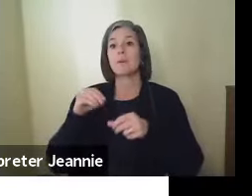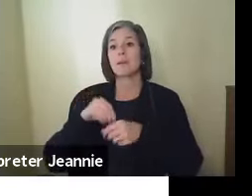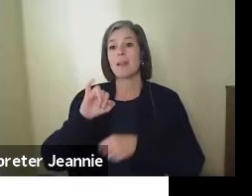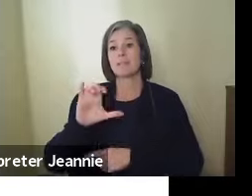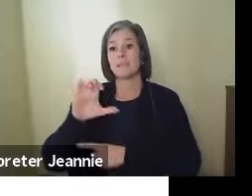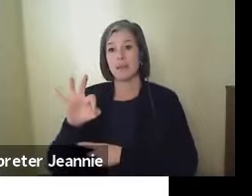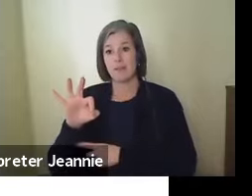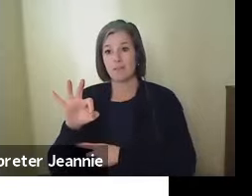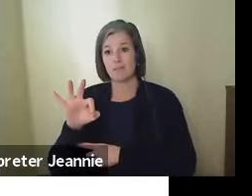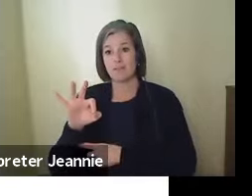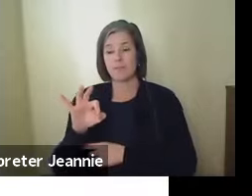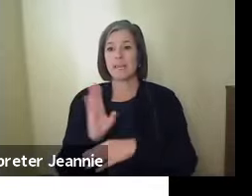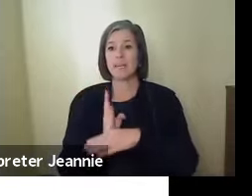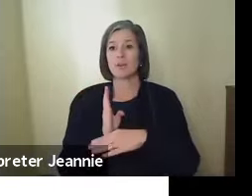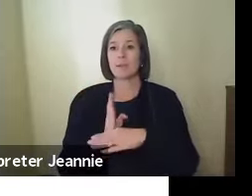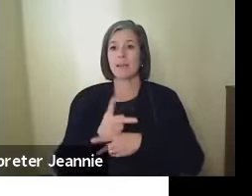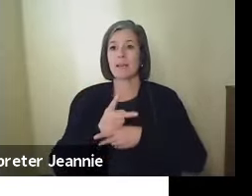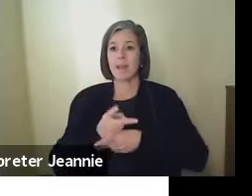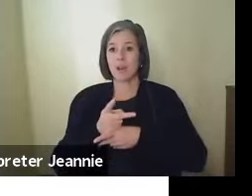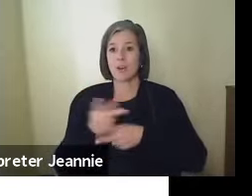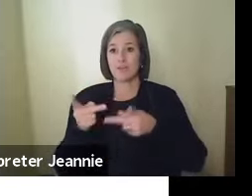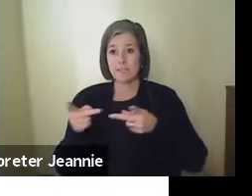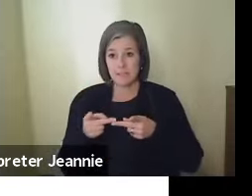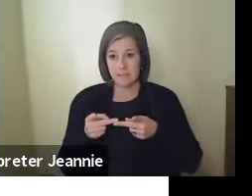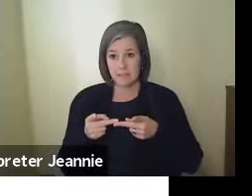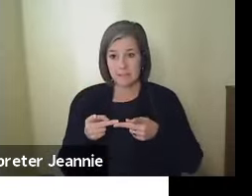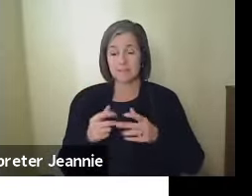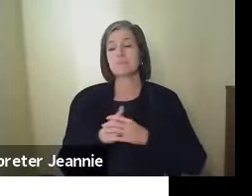Intermediate Care Facilities. There are also some people in